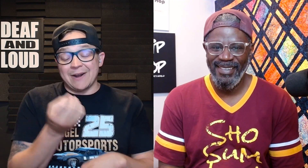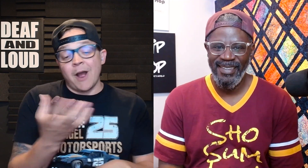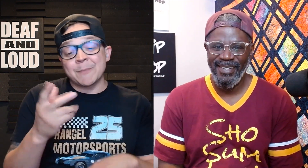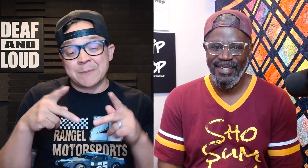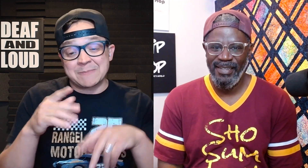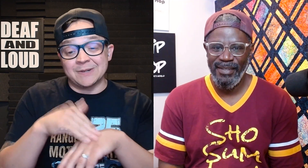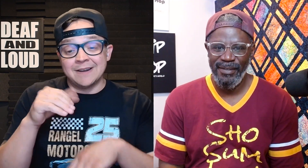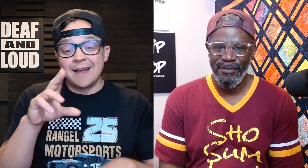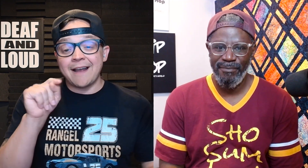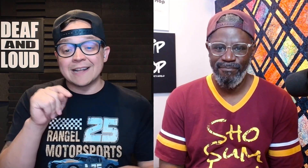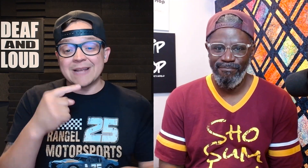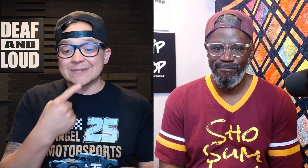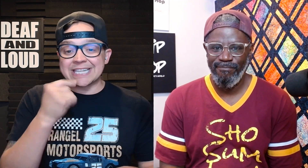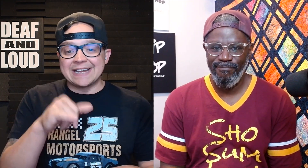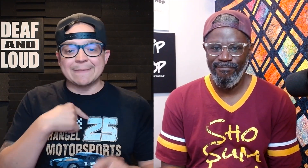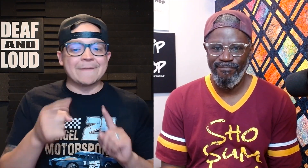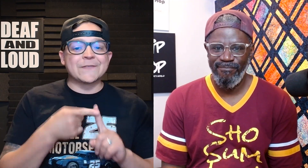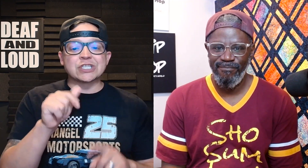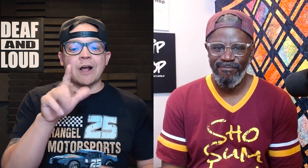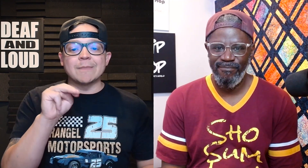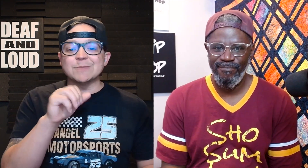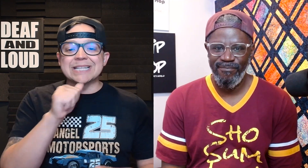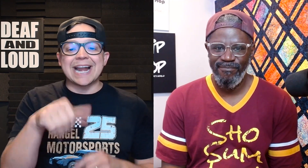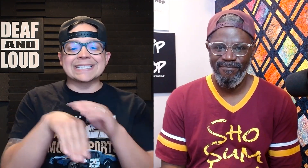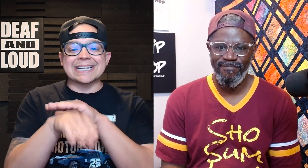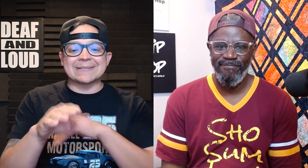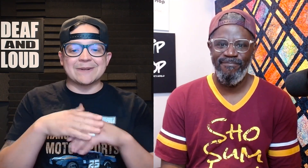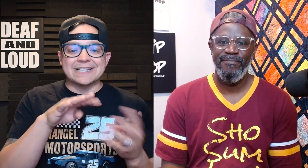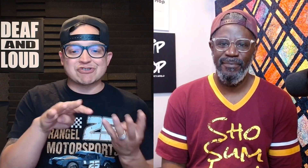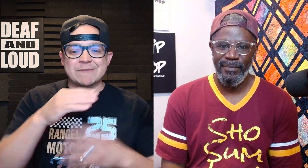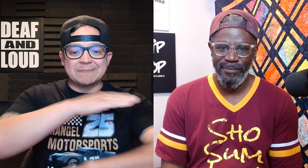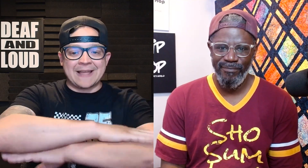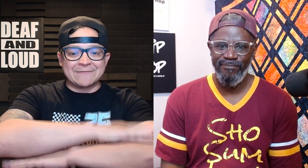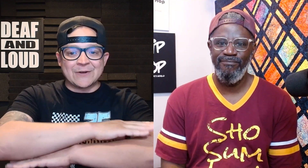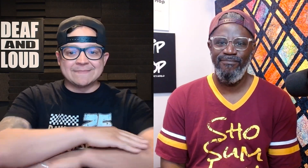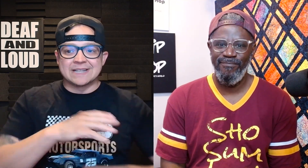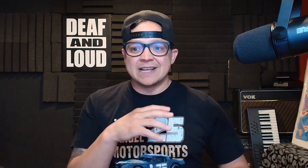A couple people called me out saying that my first album is not accessible on streaming platforms.